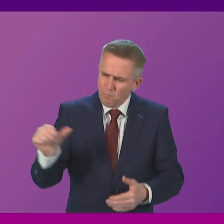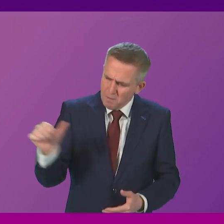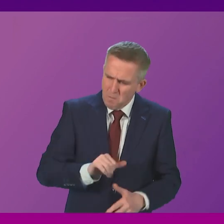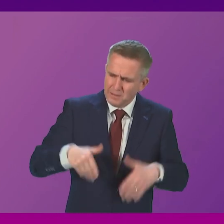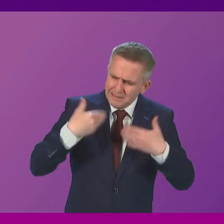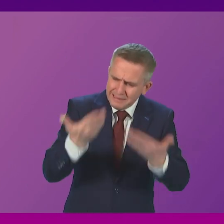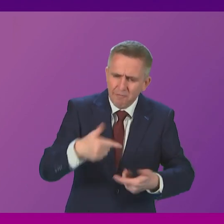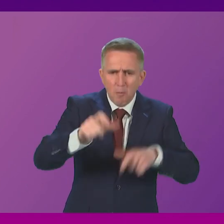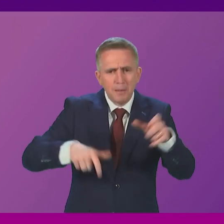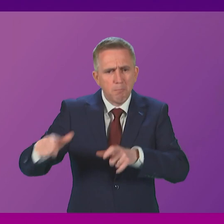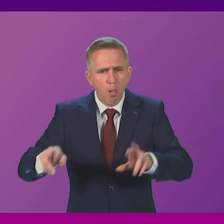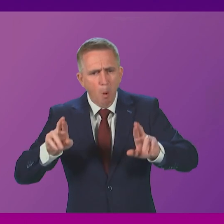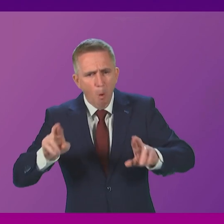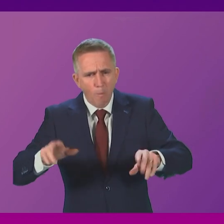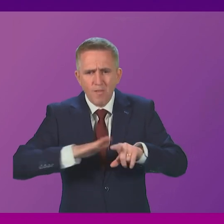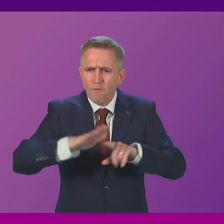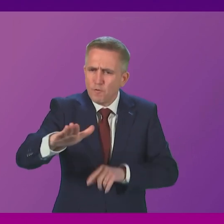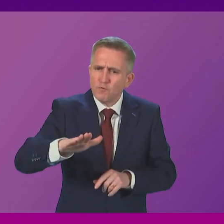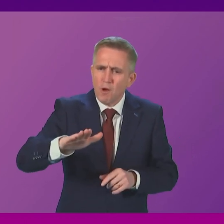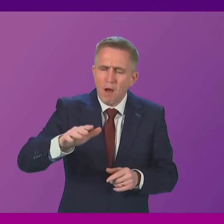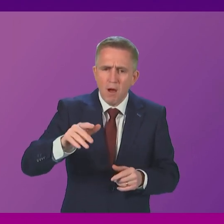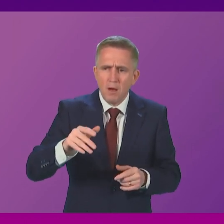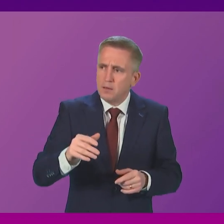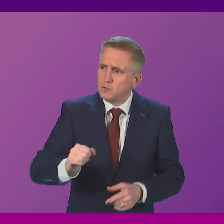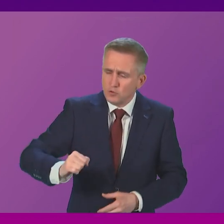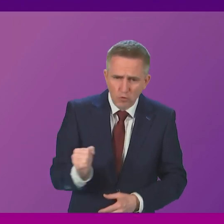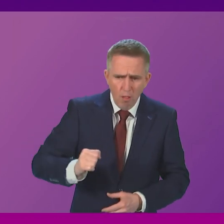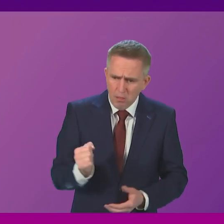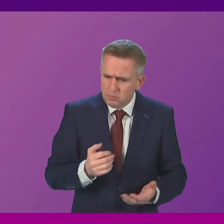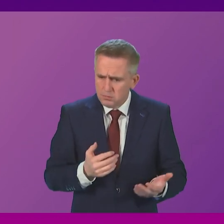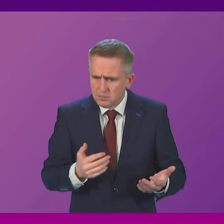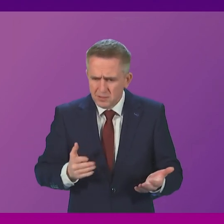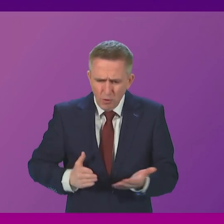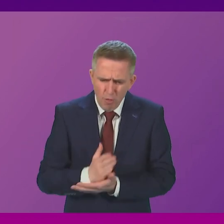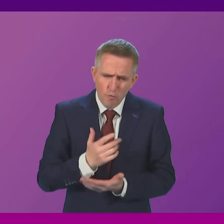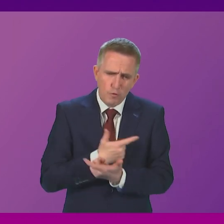We have come through so much together as a country, particularly in the past few years,